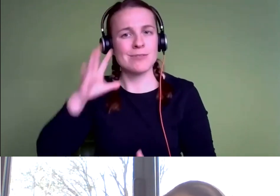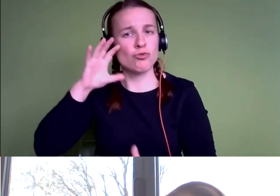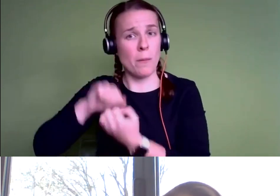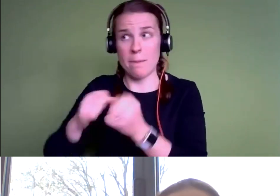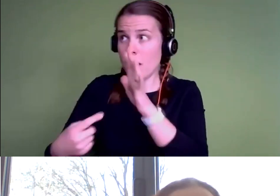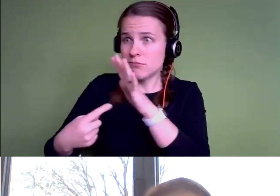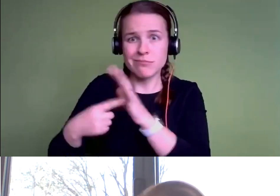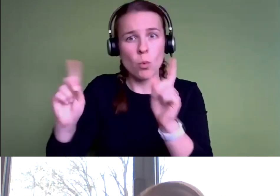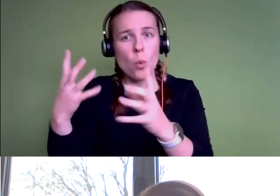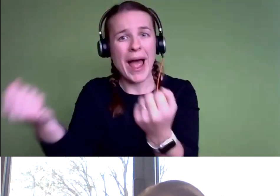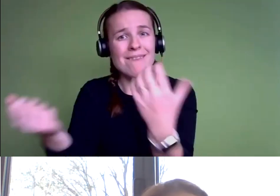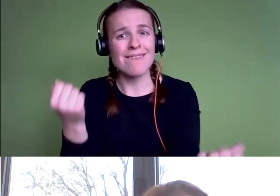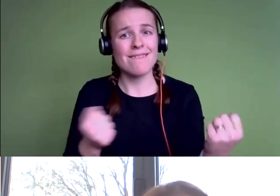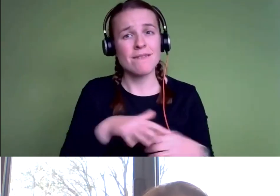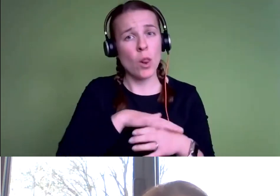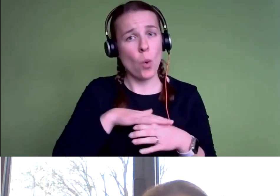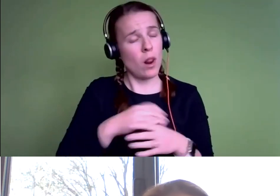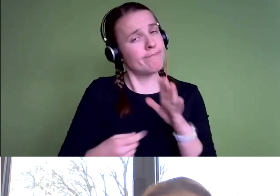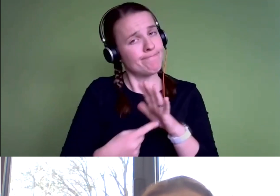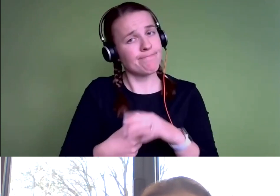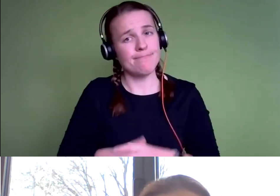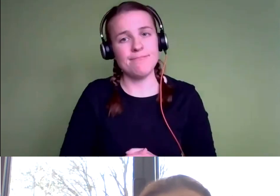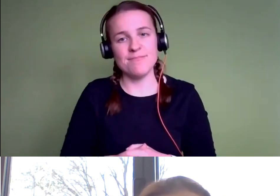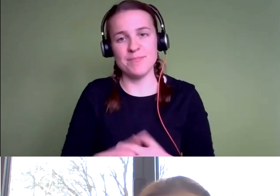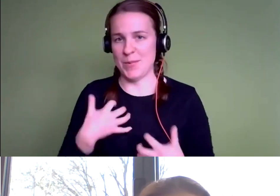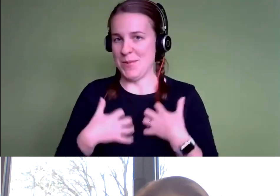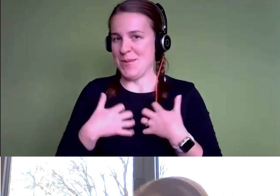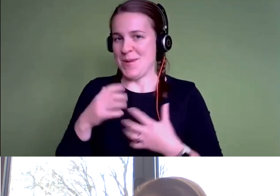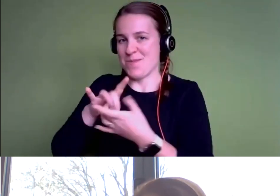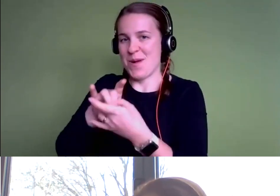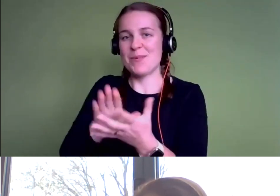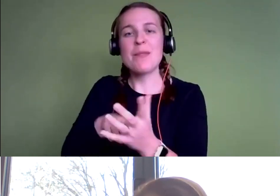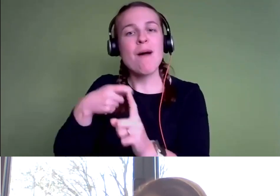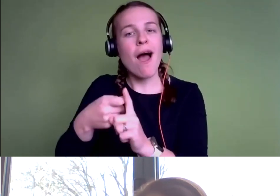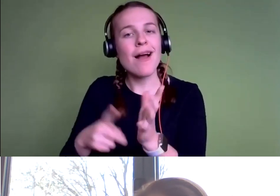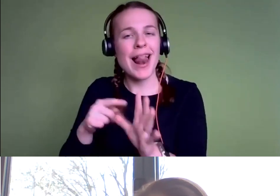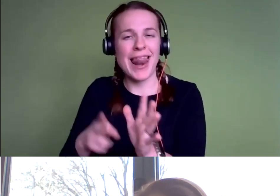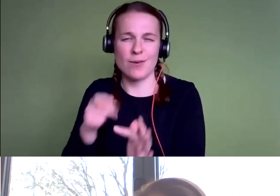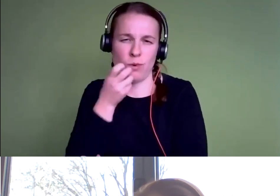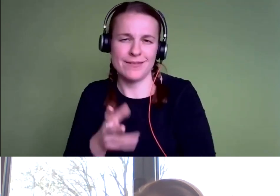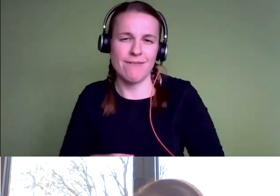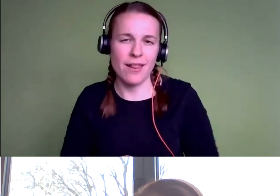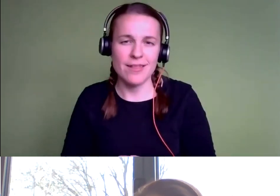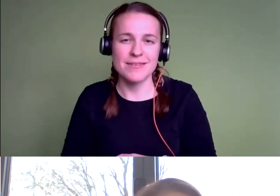and being more conscious of what we have got and what we can make the most of.